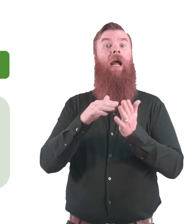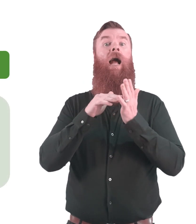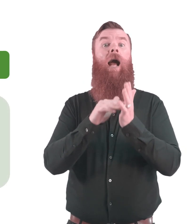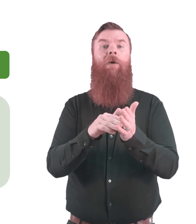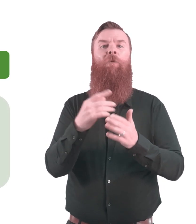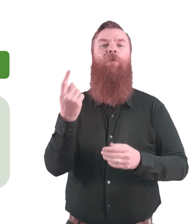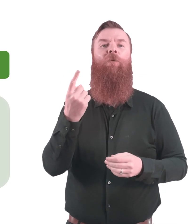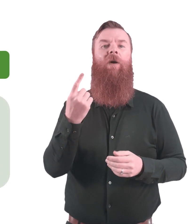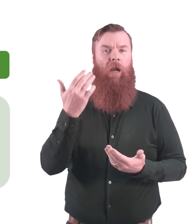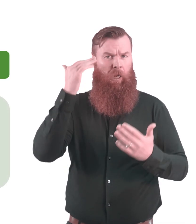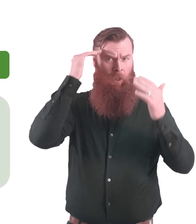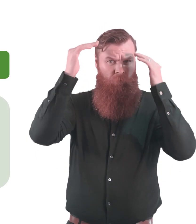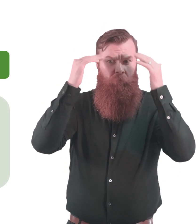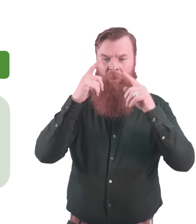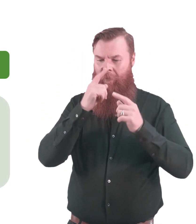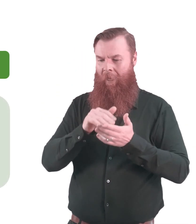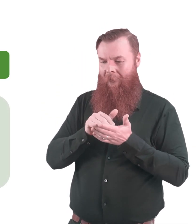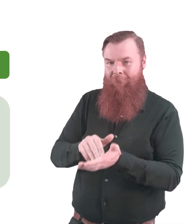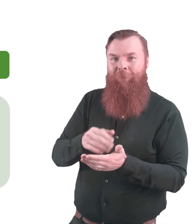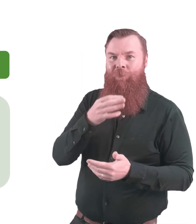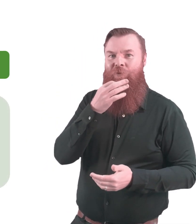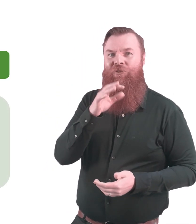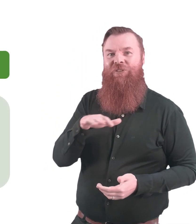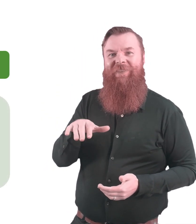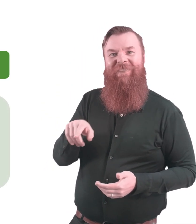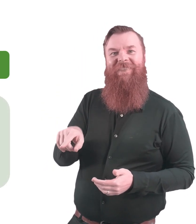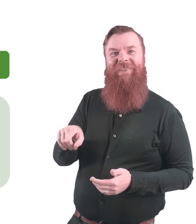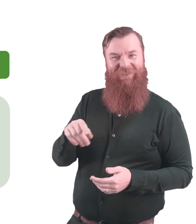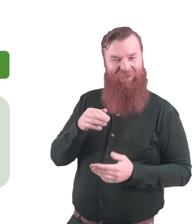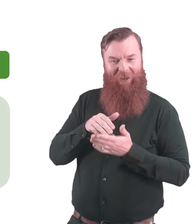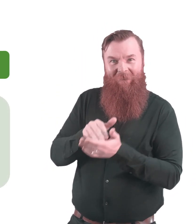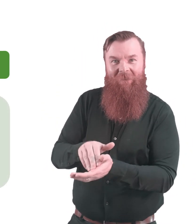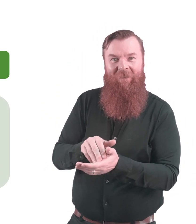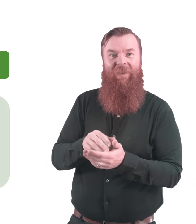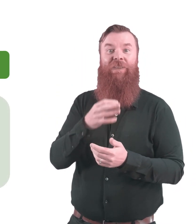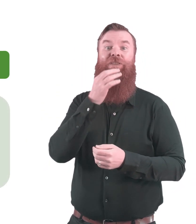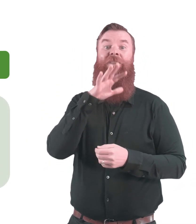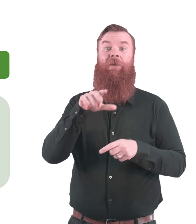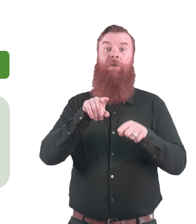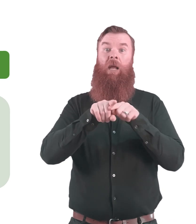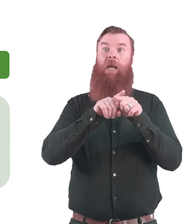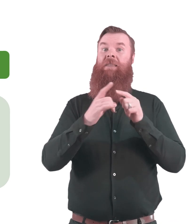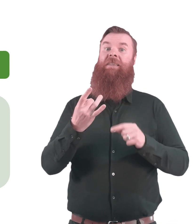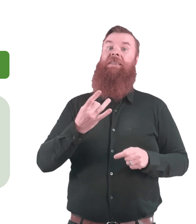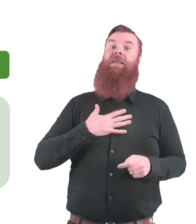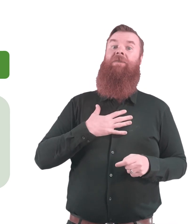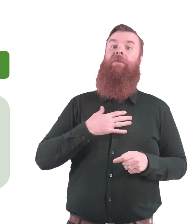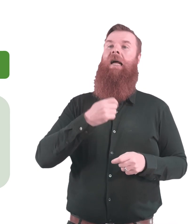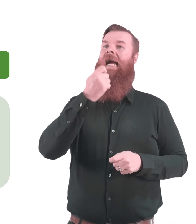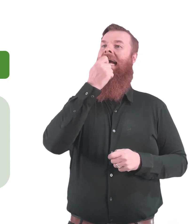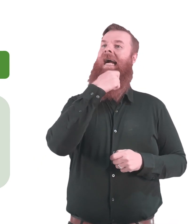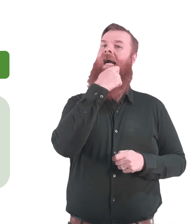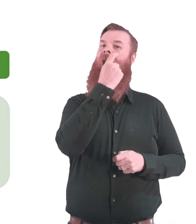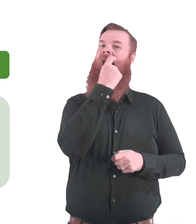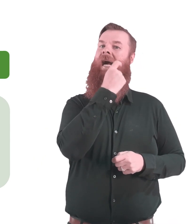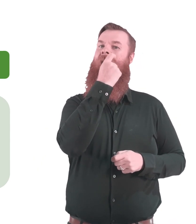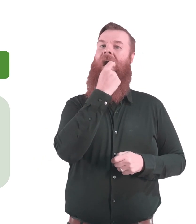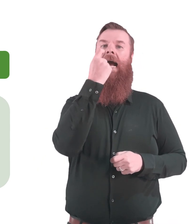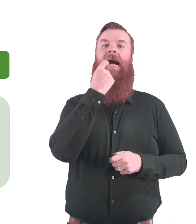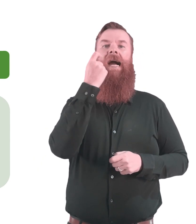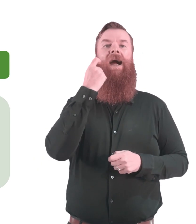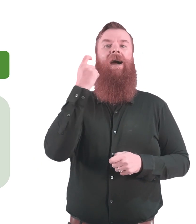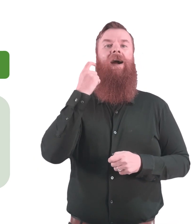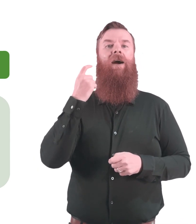They are helpful for adults flossing children's teeth, children learning to floss their own teeth,